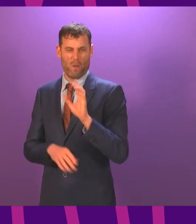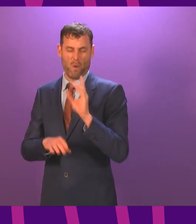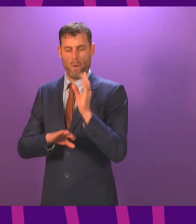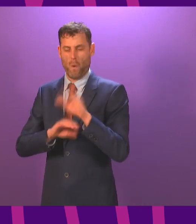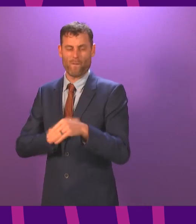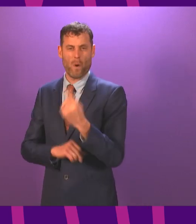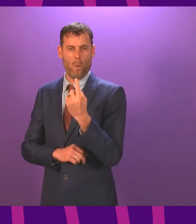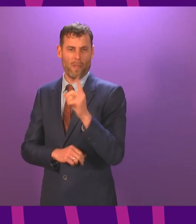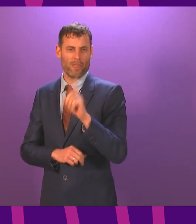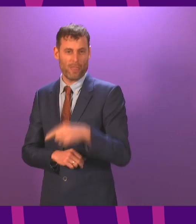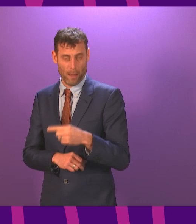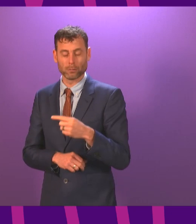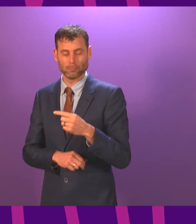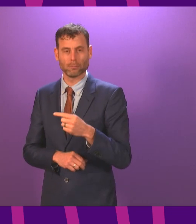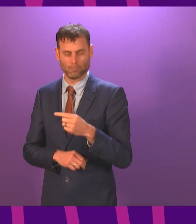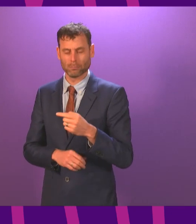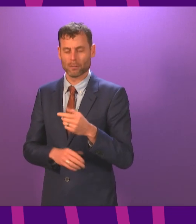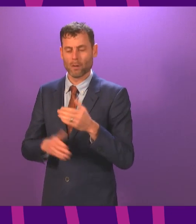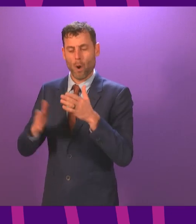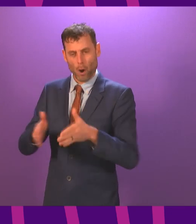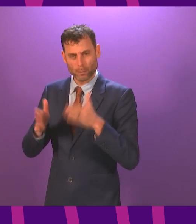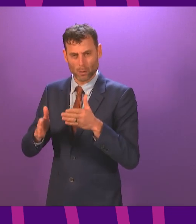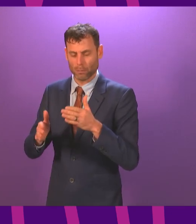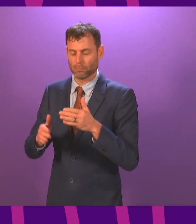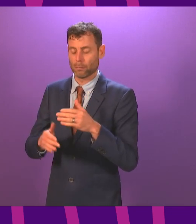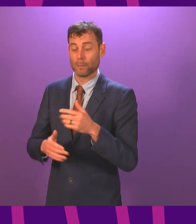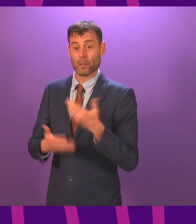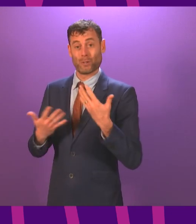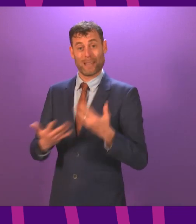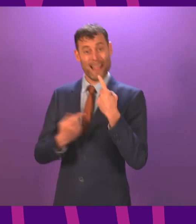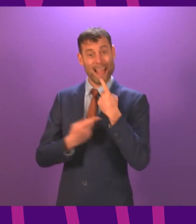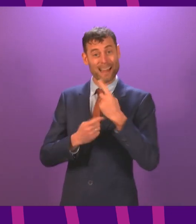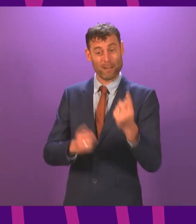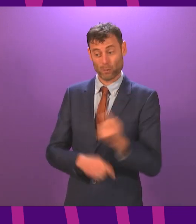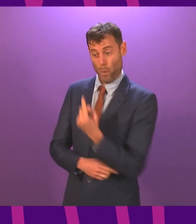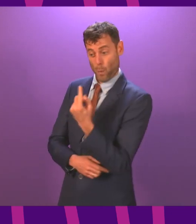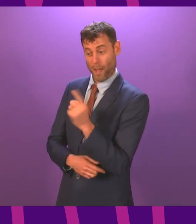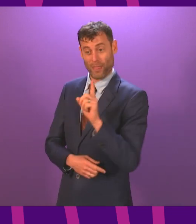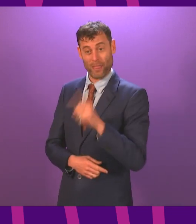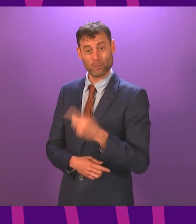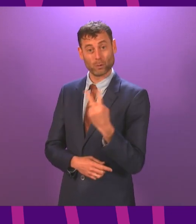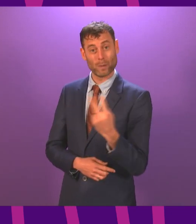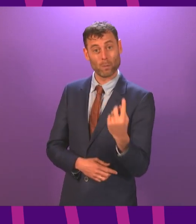in hospital with Covid—102 in intensive care. Today, as members just heard me report,